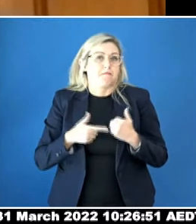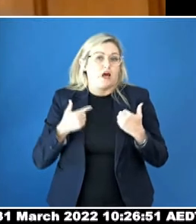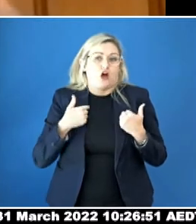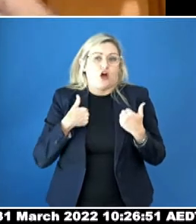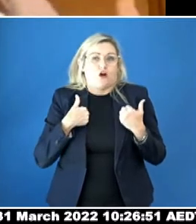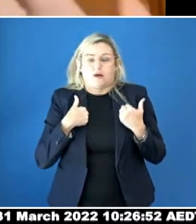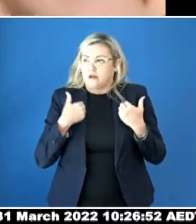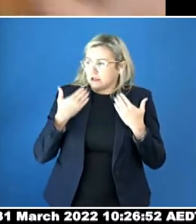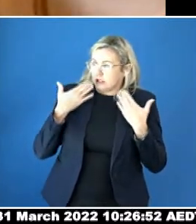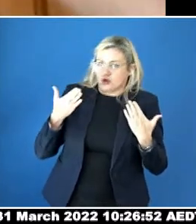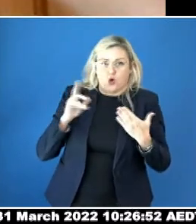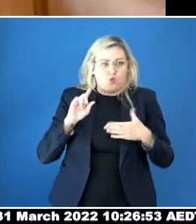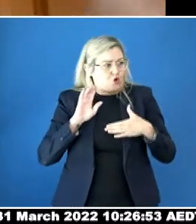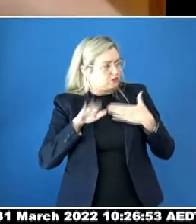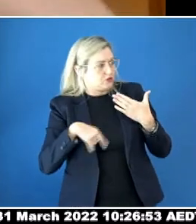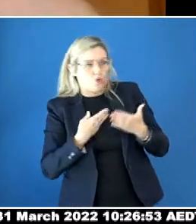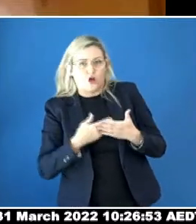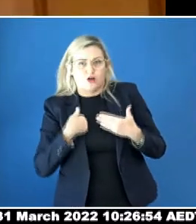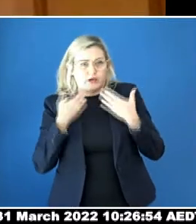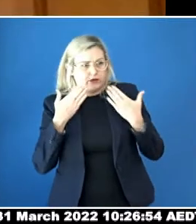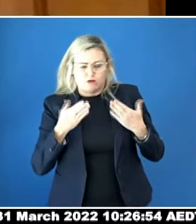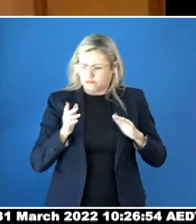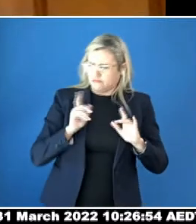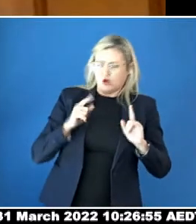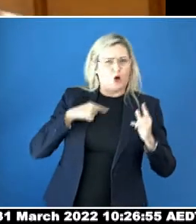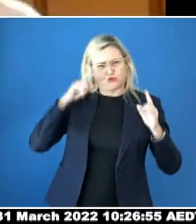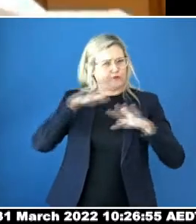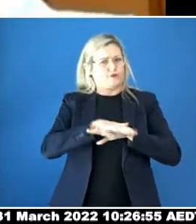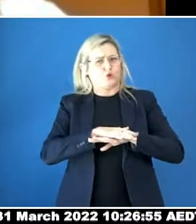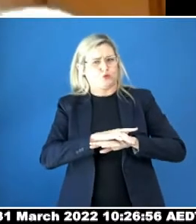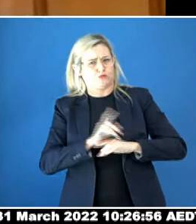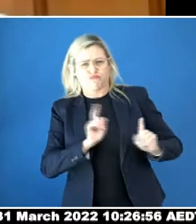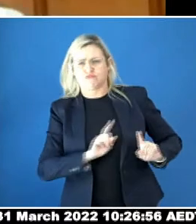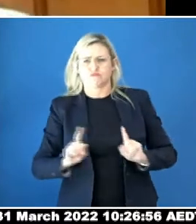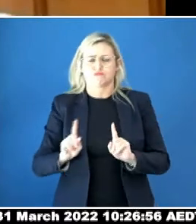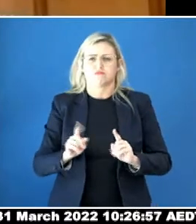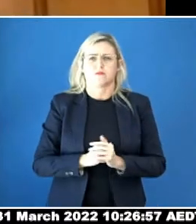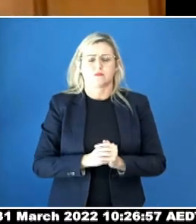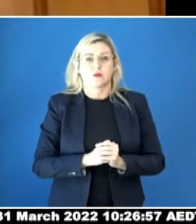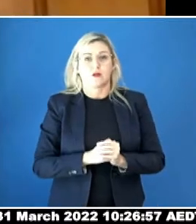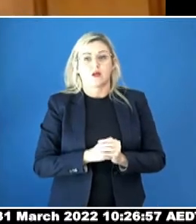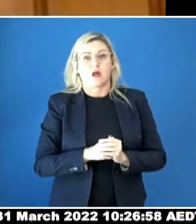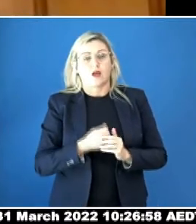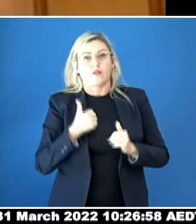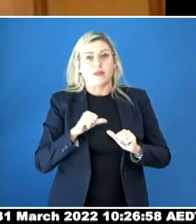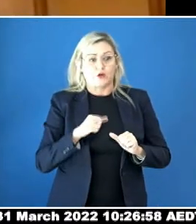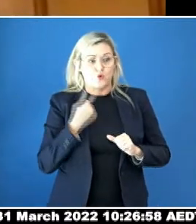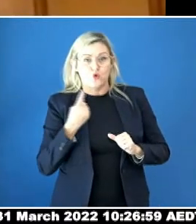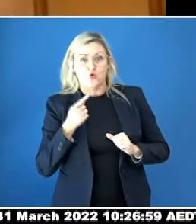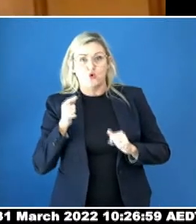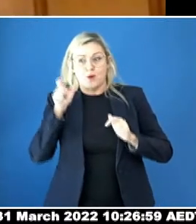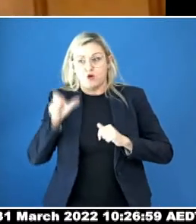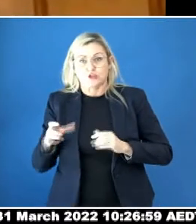So then I didn't know what's going on, right, and my landlord tell me he have to